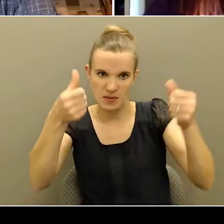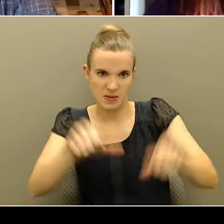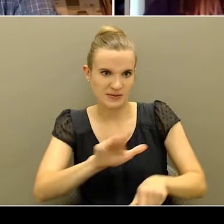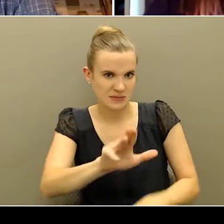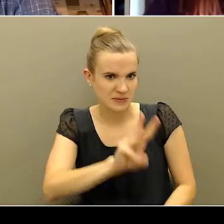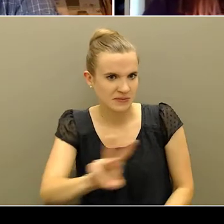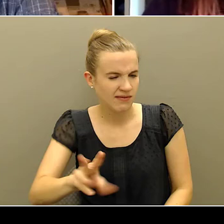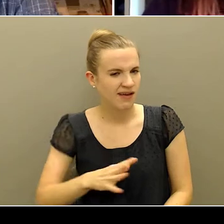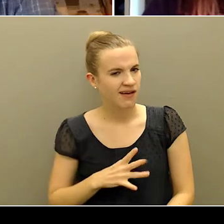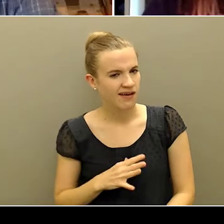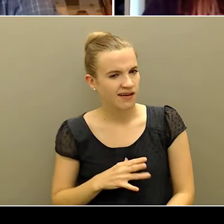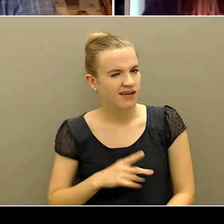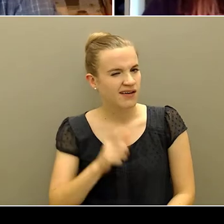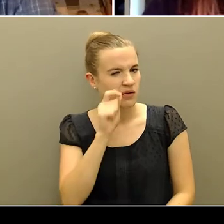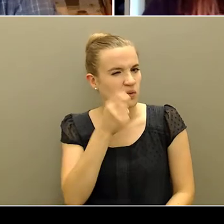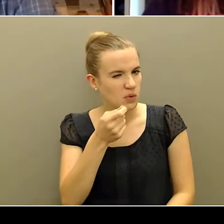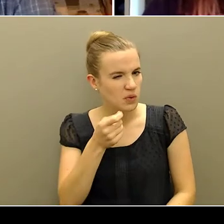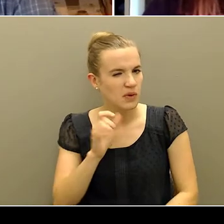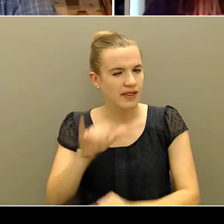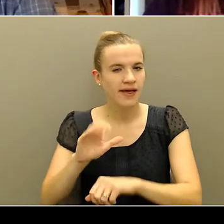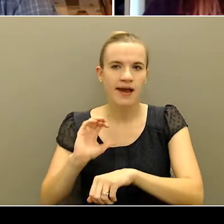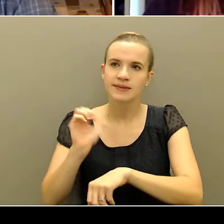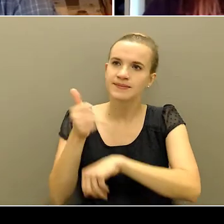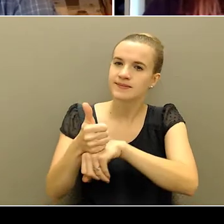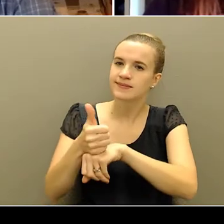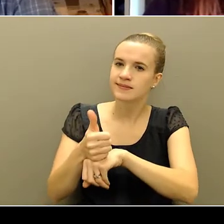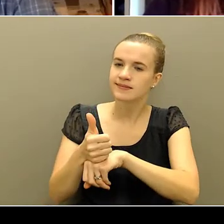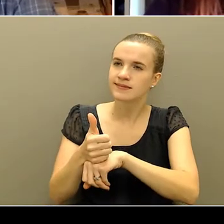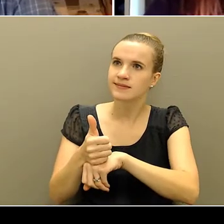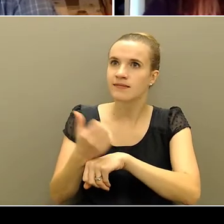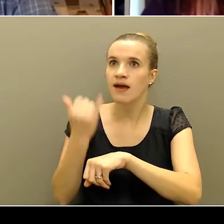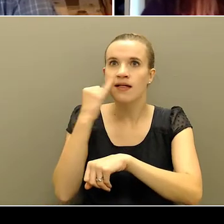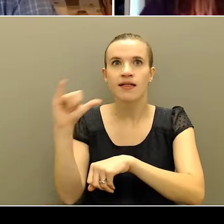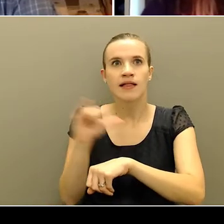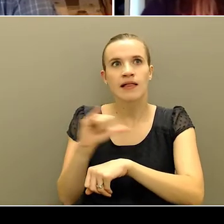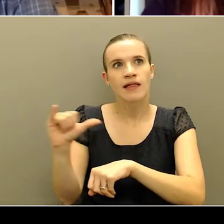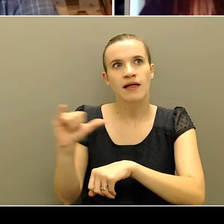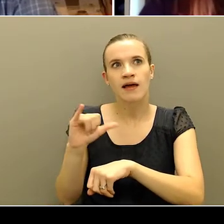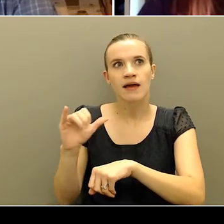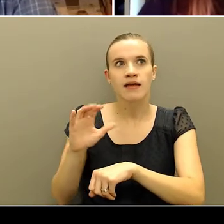as you know, kind of a, you know, kind of an editorial piece from from their